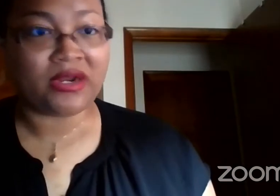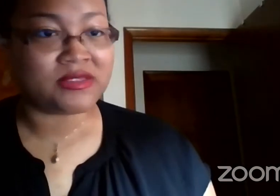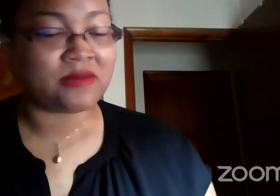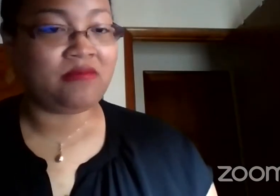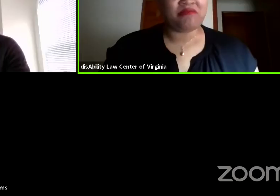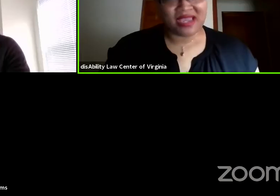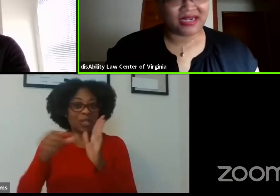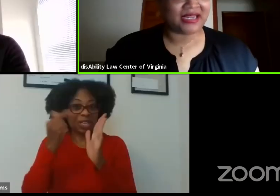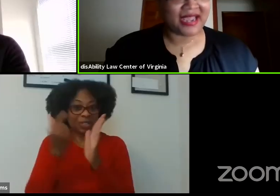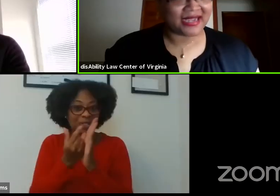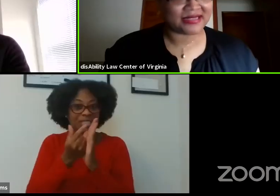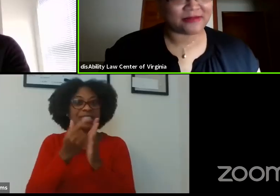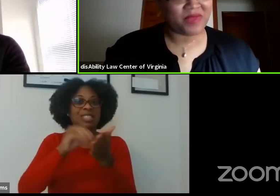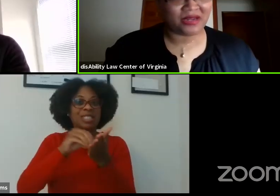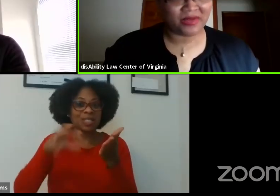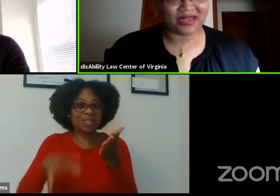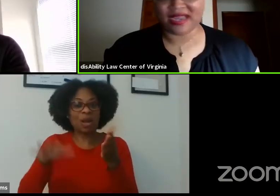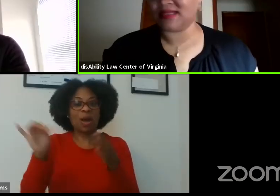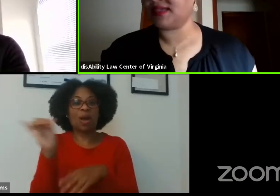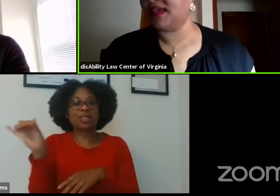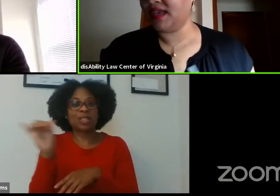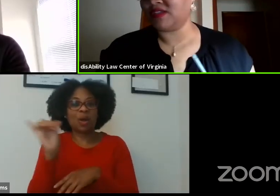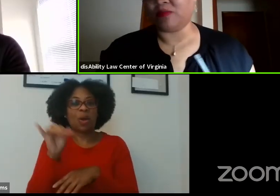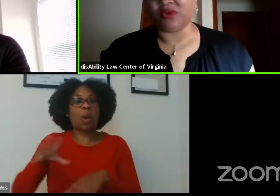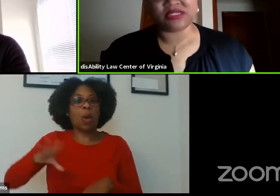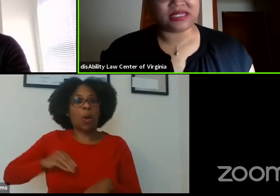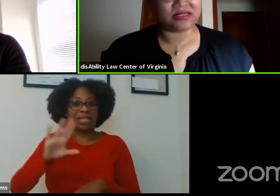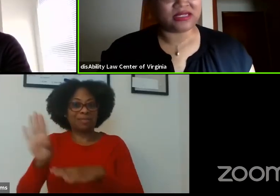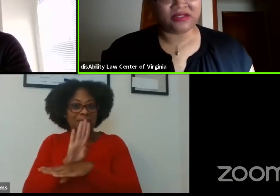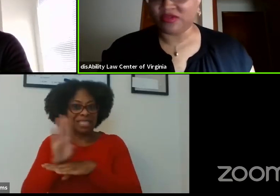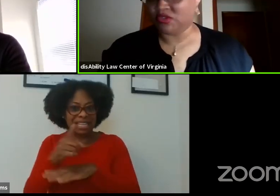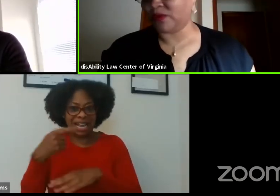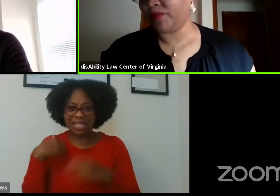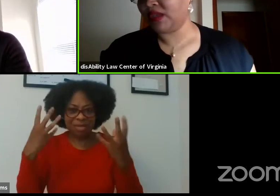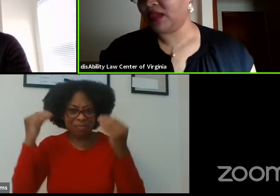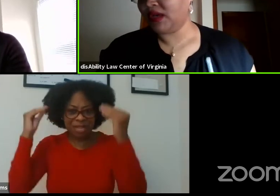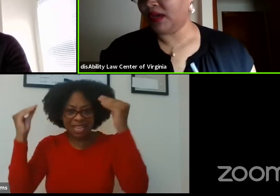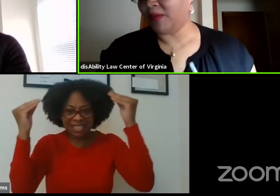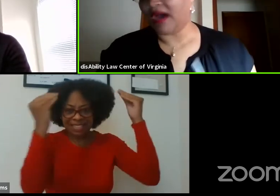He wears many, many hats, is a multitalented individual.